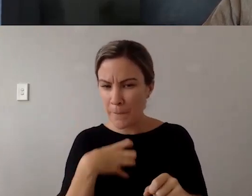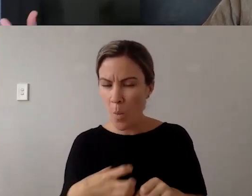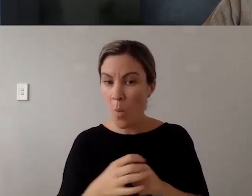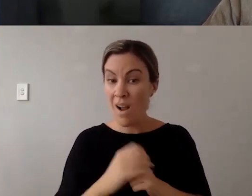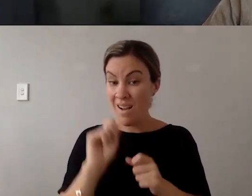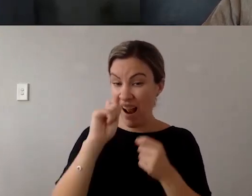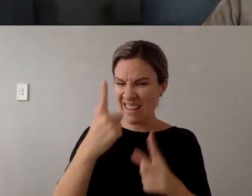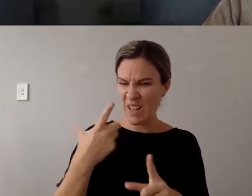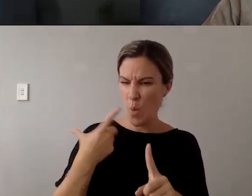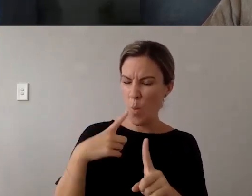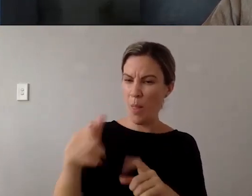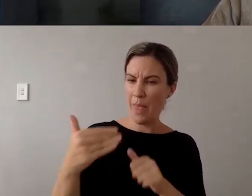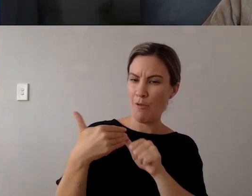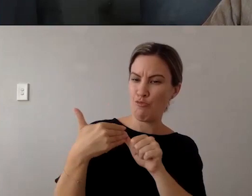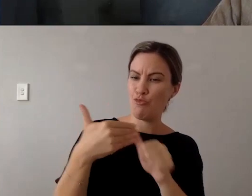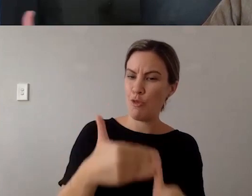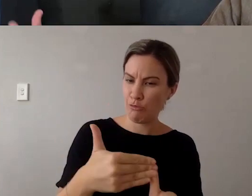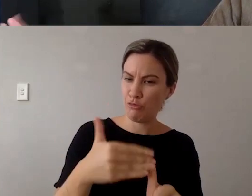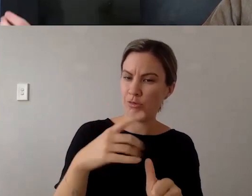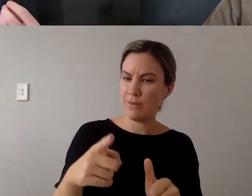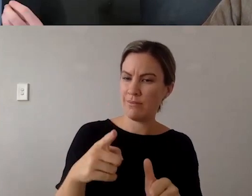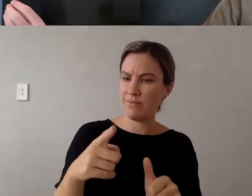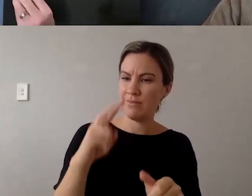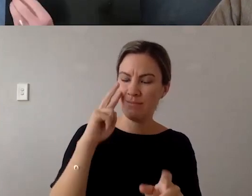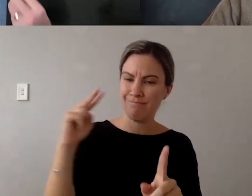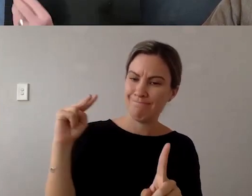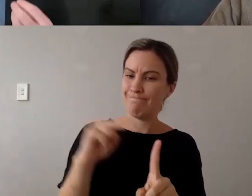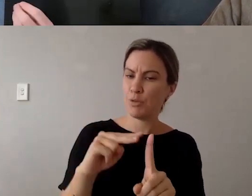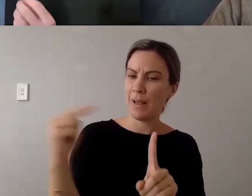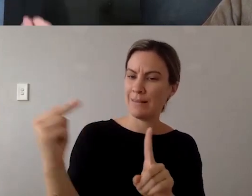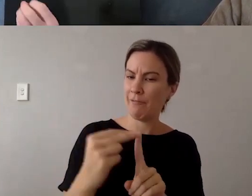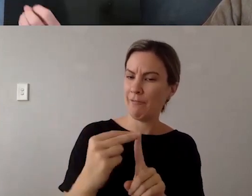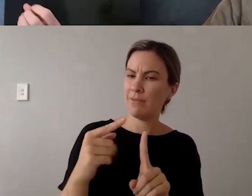that sort of reaction. It may be that, actually, they're feeling this